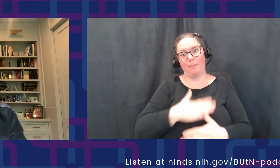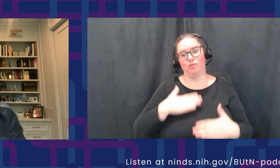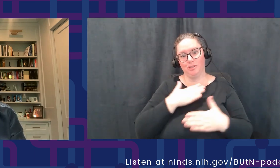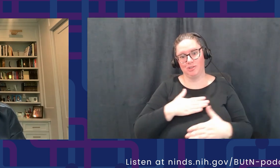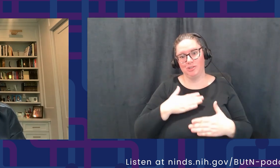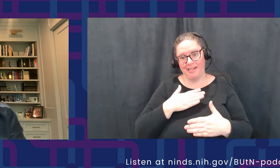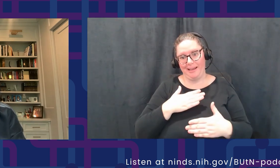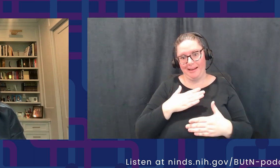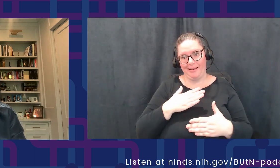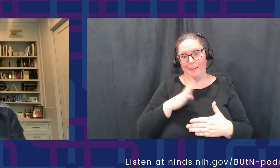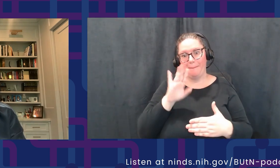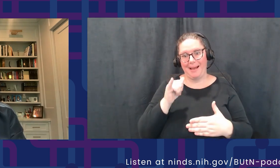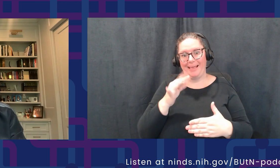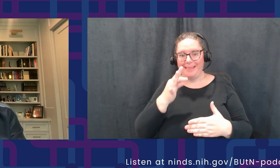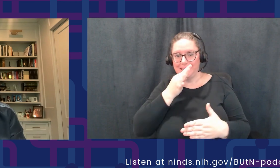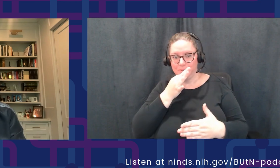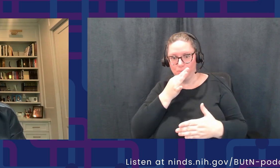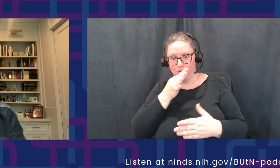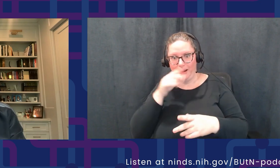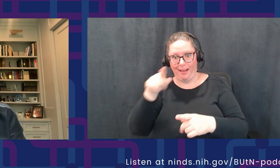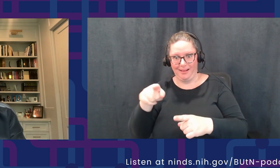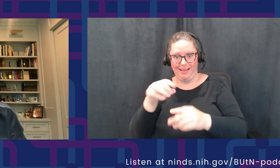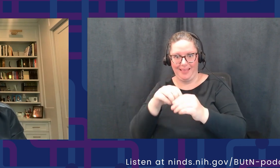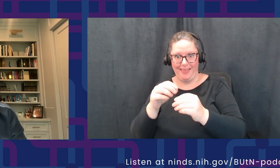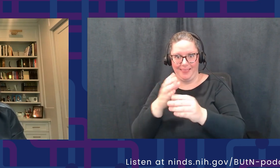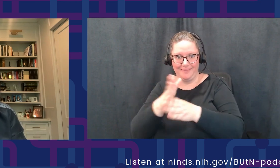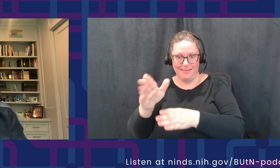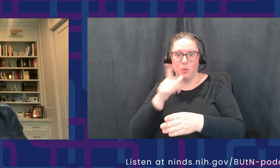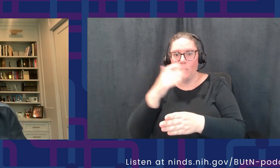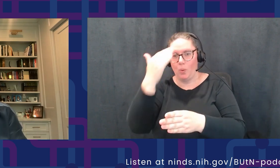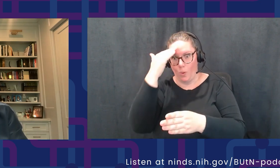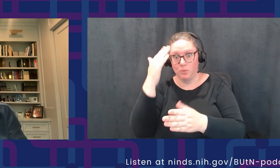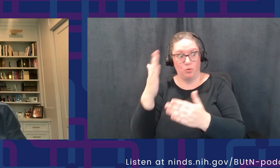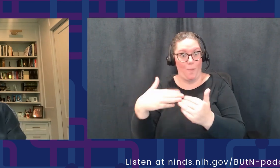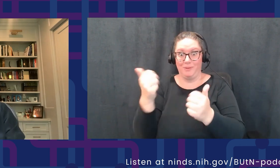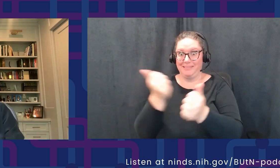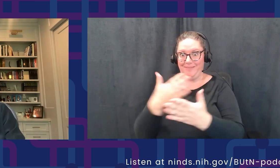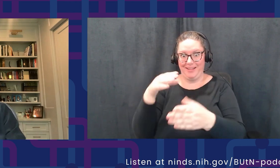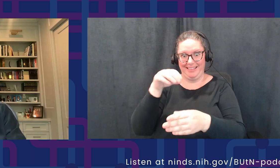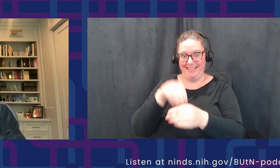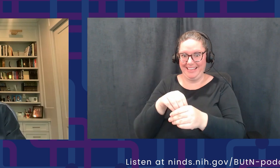by the expert in the field who knows almost everything as much as you know.